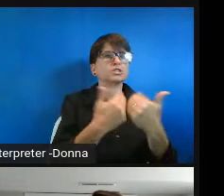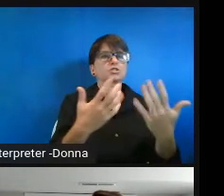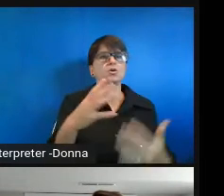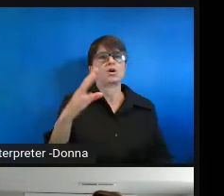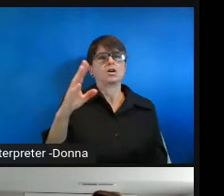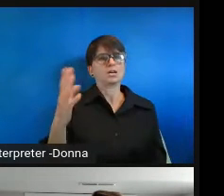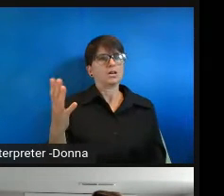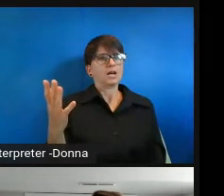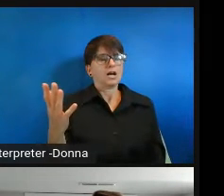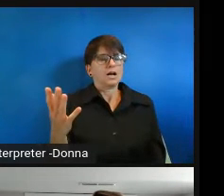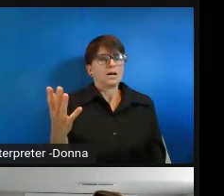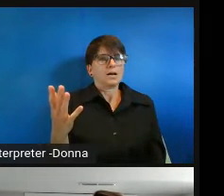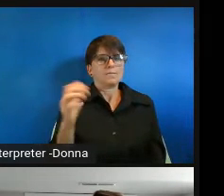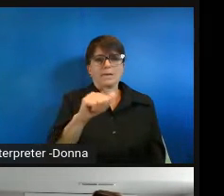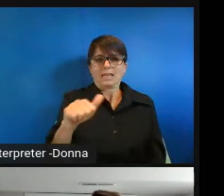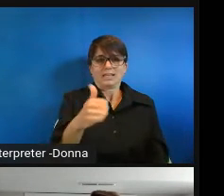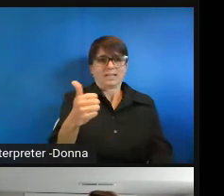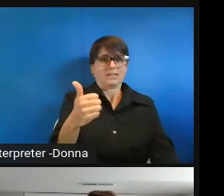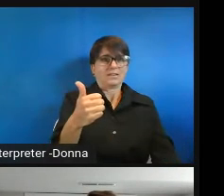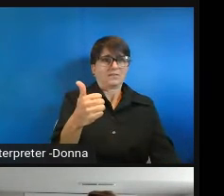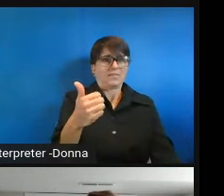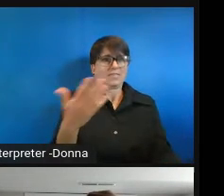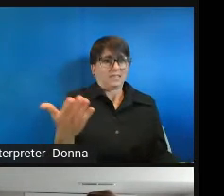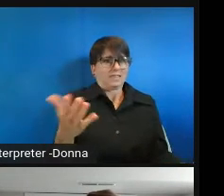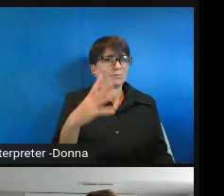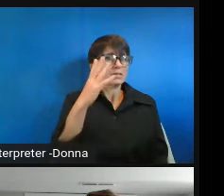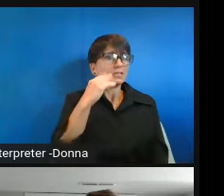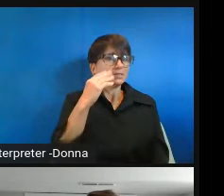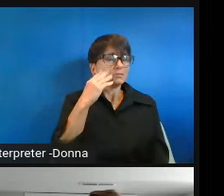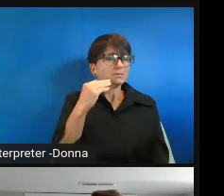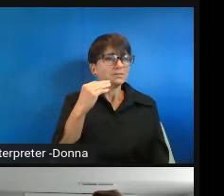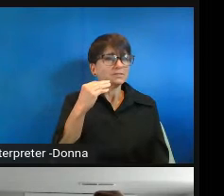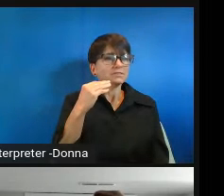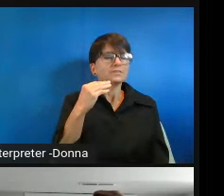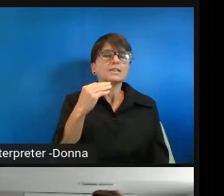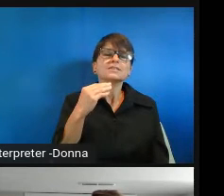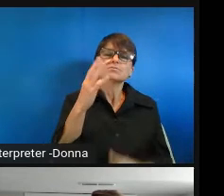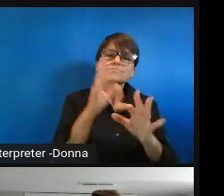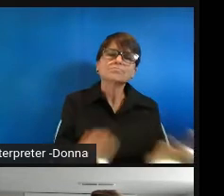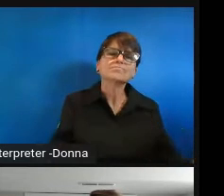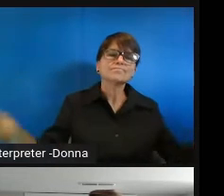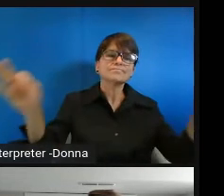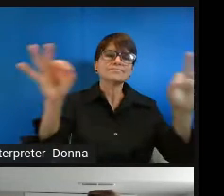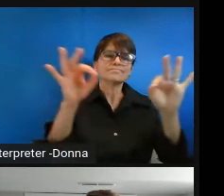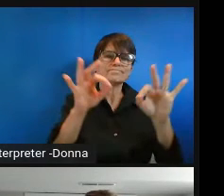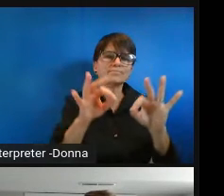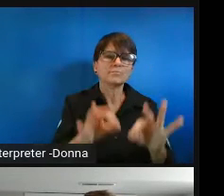of these experiences, it is imperative to build for everyone to access and use our content on the web.